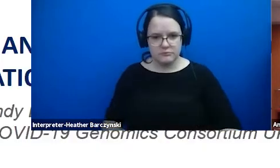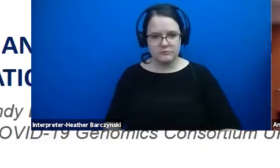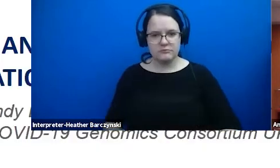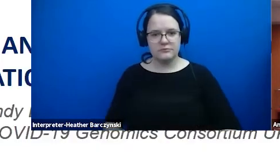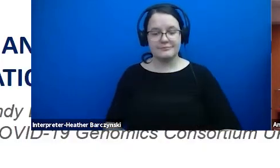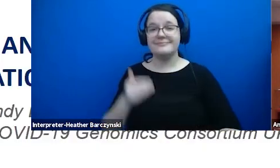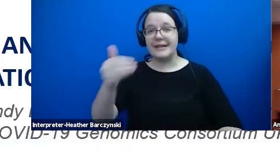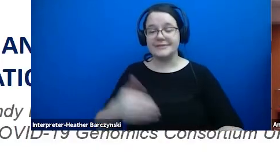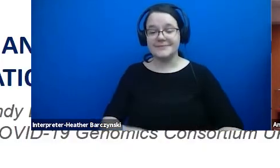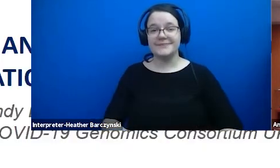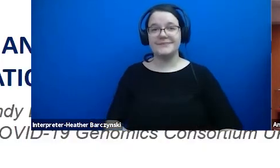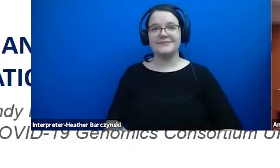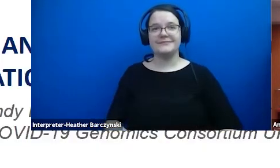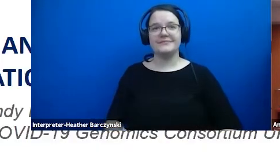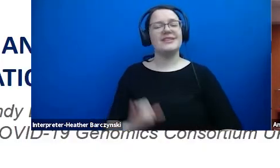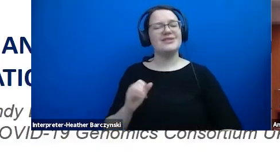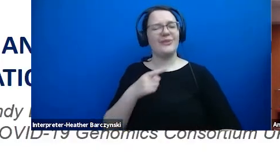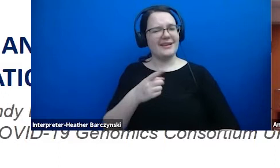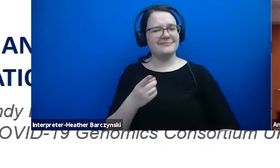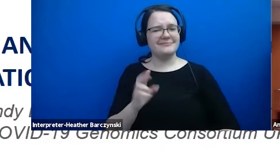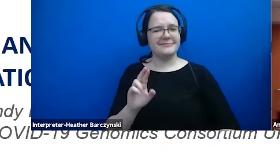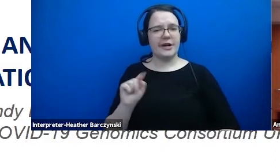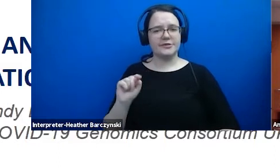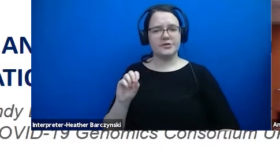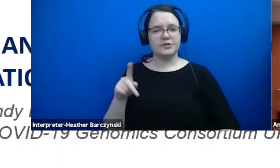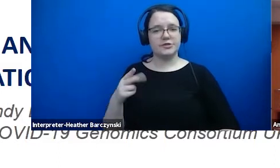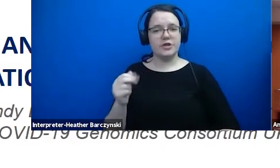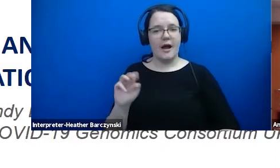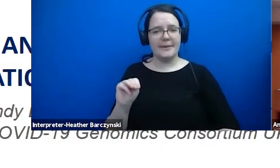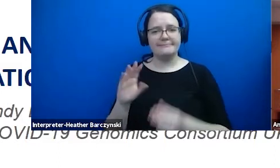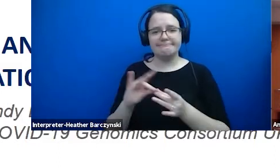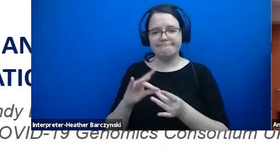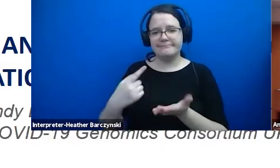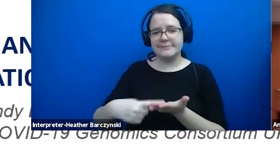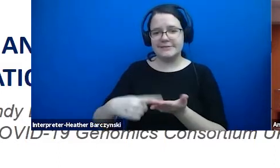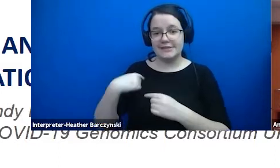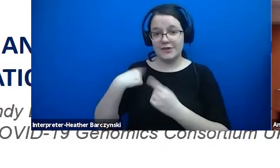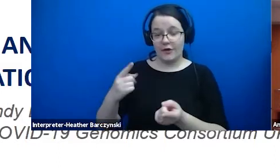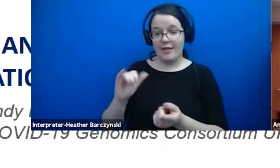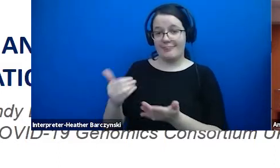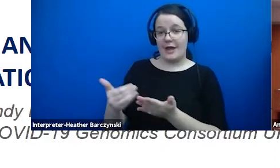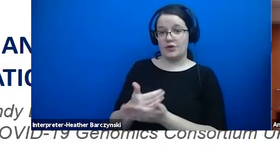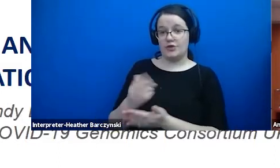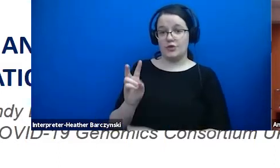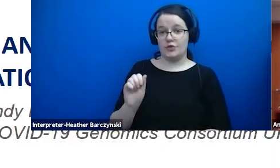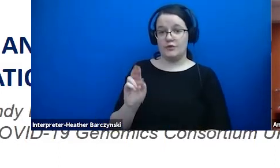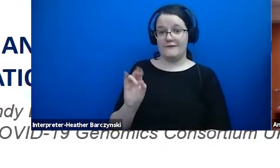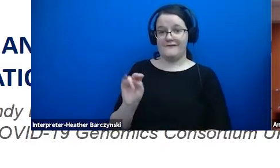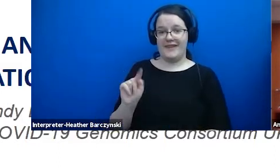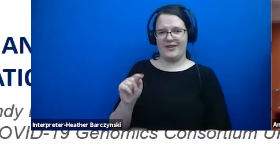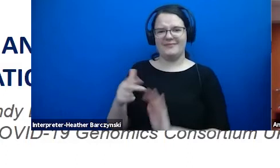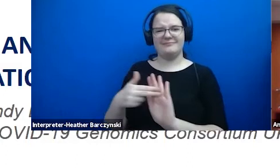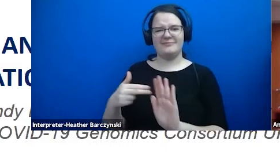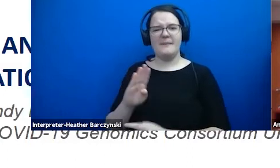so as dr topham talked about this new variant that's the b117 that's coming out of the united